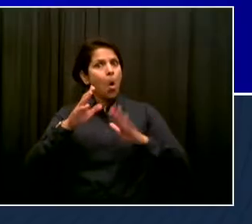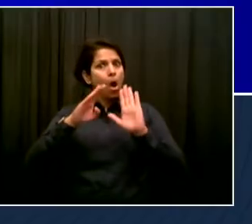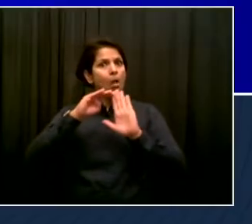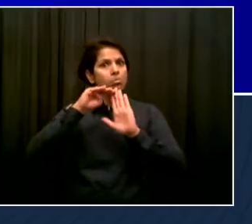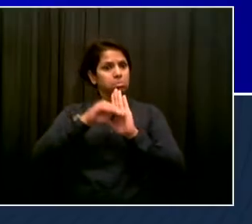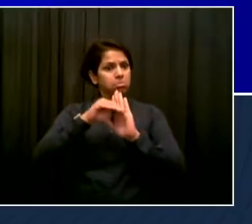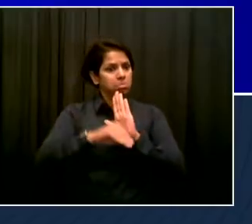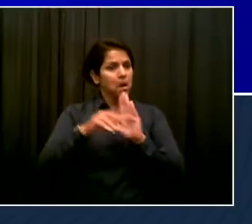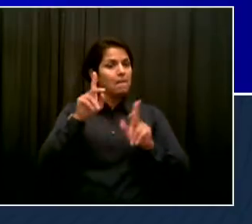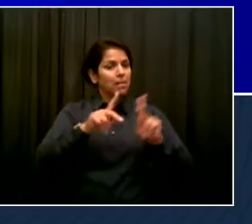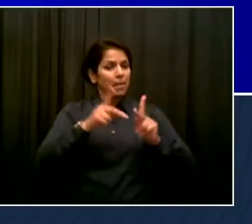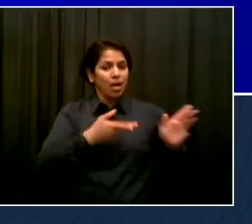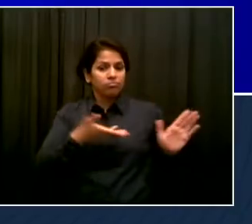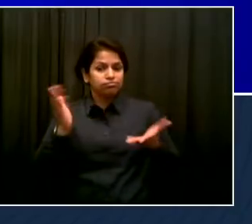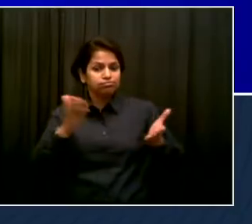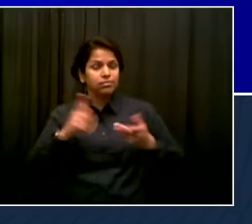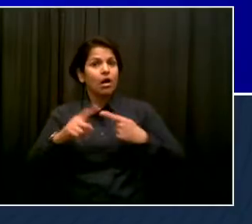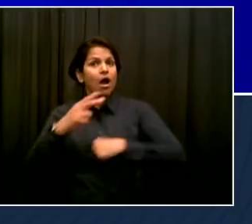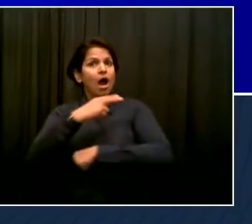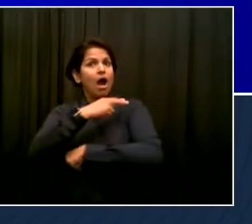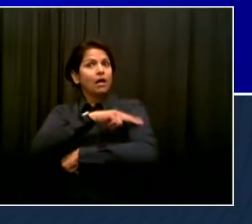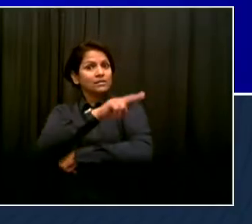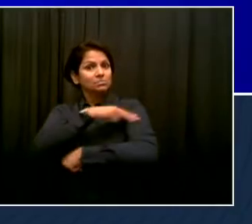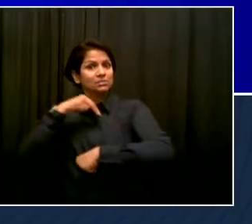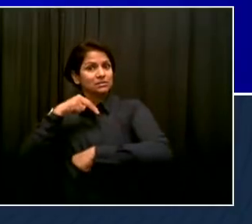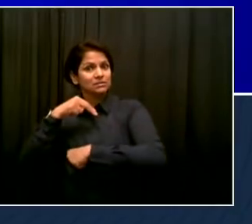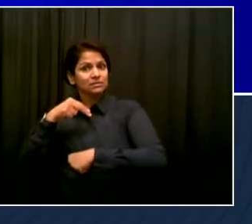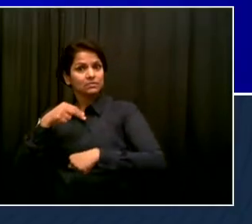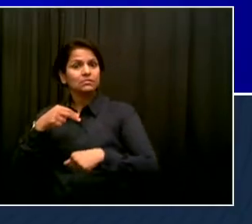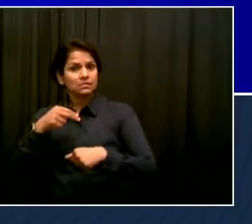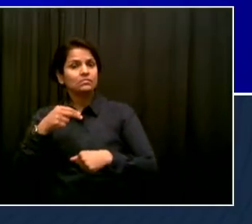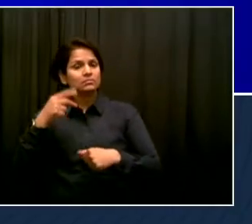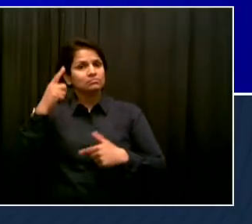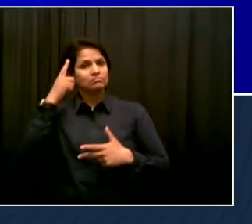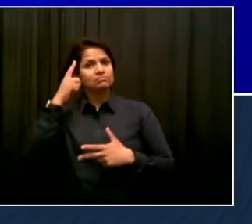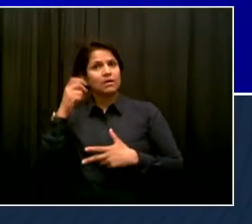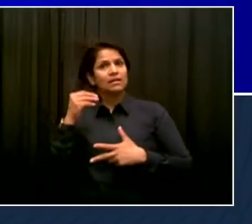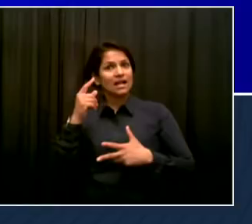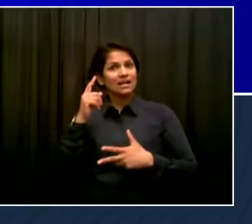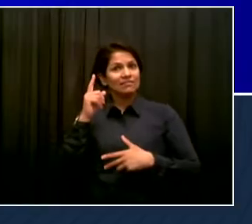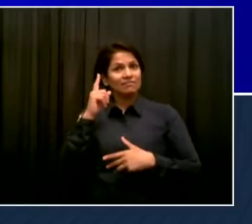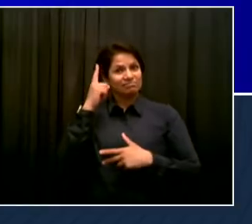THIS. WE ARE FAR FROM OUT OF THE WOODS, I'LL SAY THIS. REALLY GOOD NUMBERS.